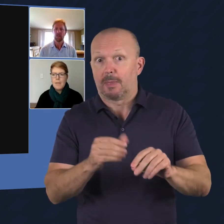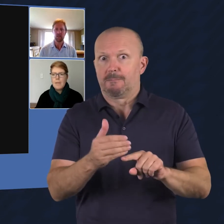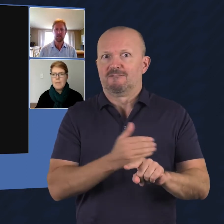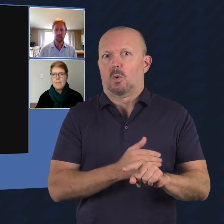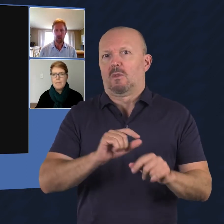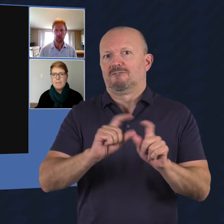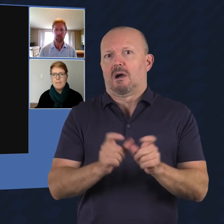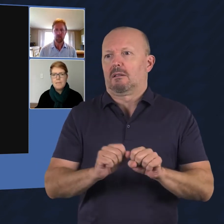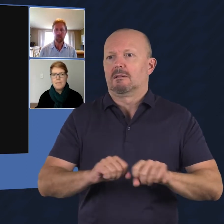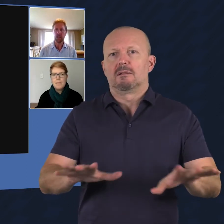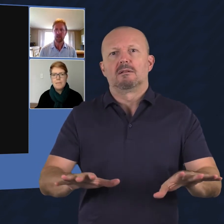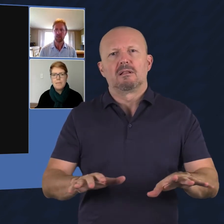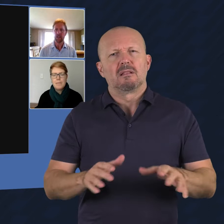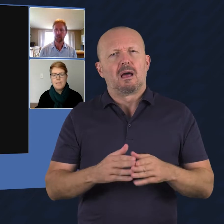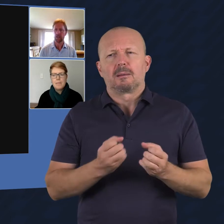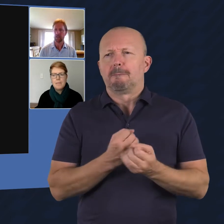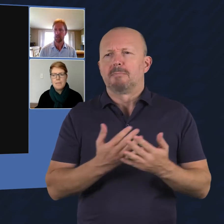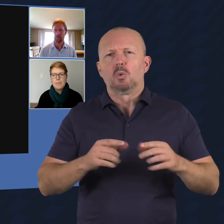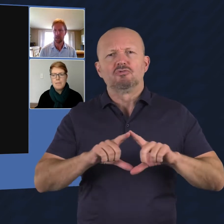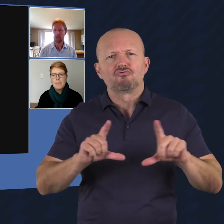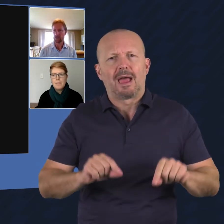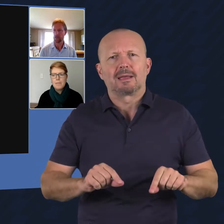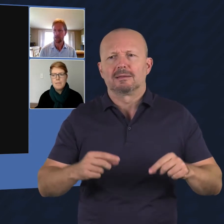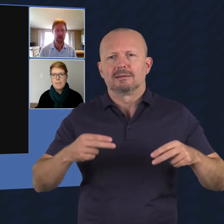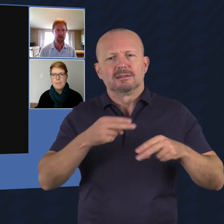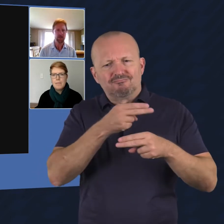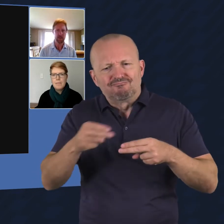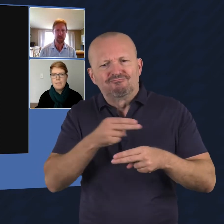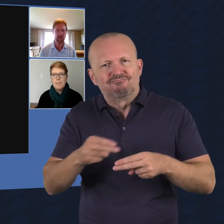The demos, multi-tracks, outtakes, and mixers that precede it.